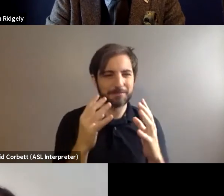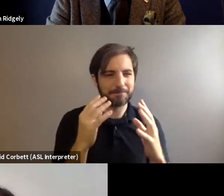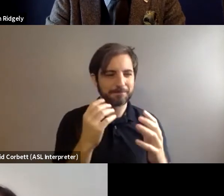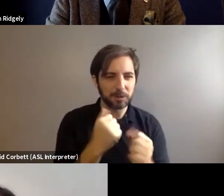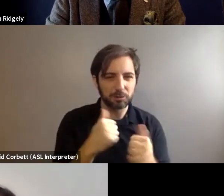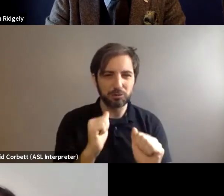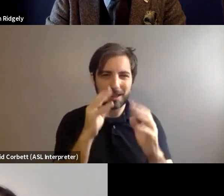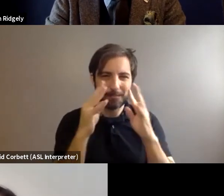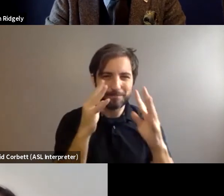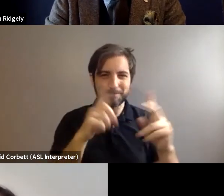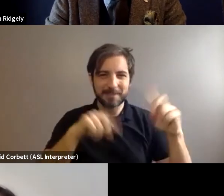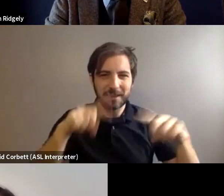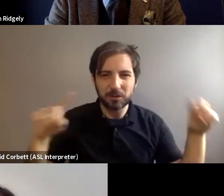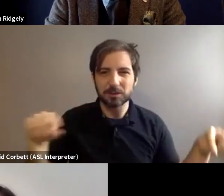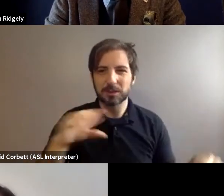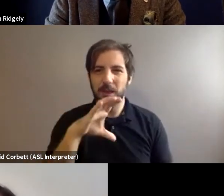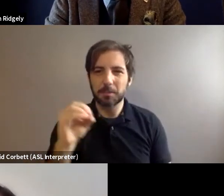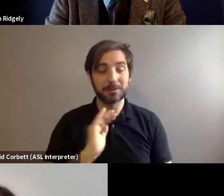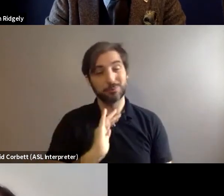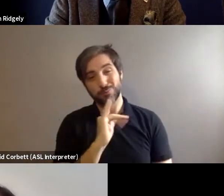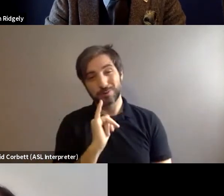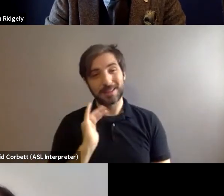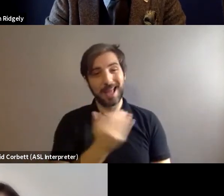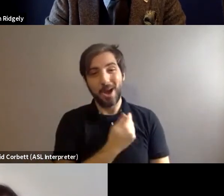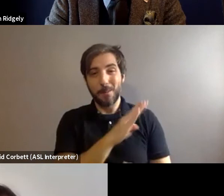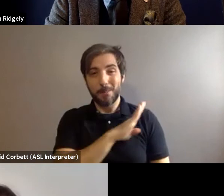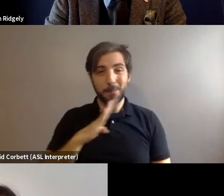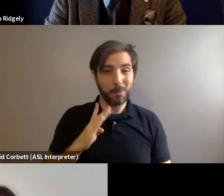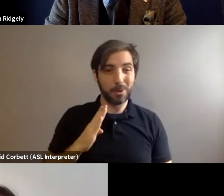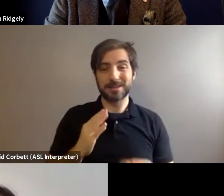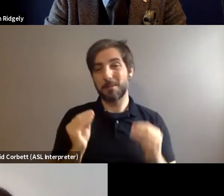and frankly even on our board is more diverse than our full-time staff is so that's one